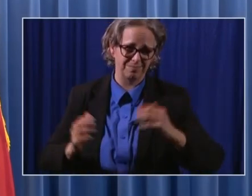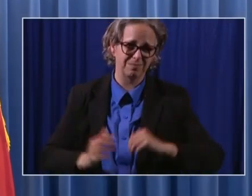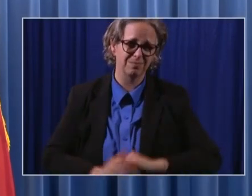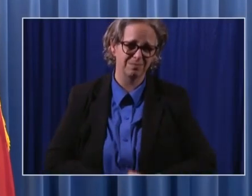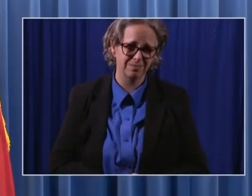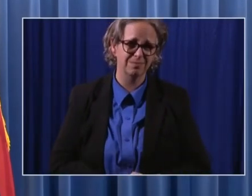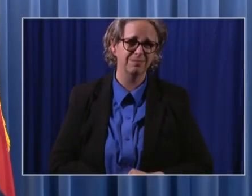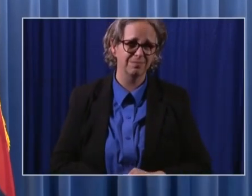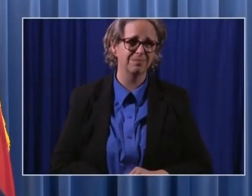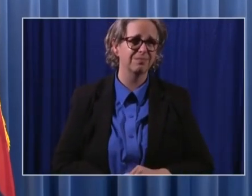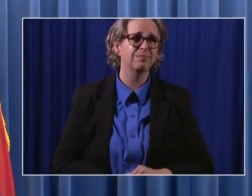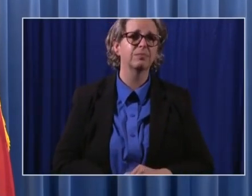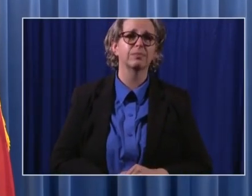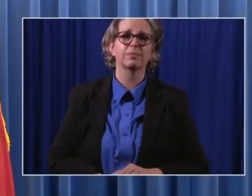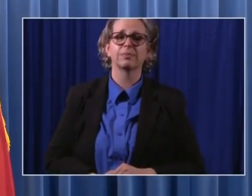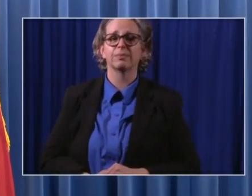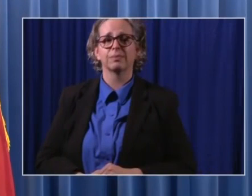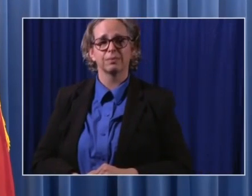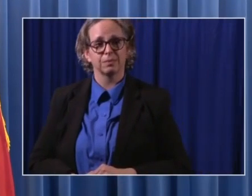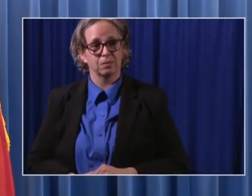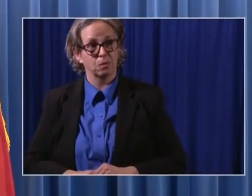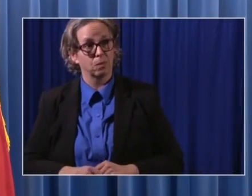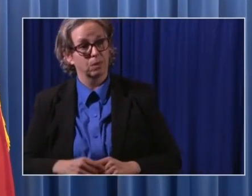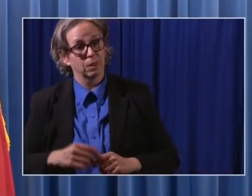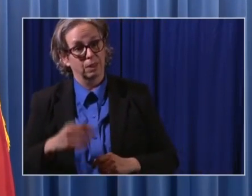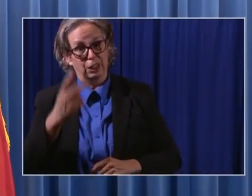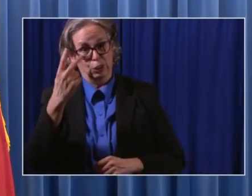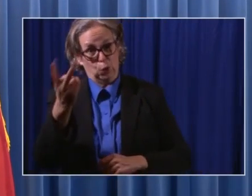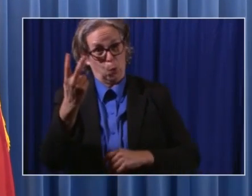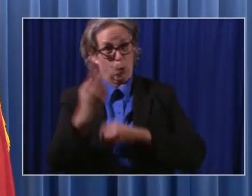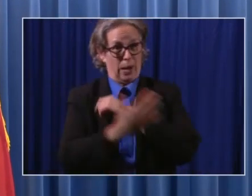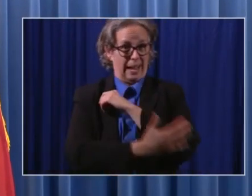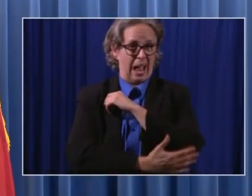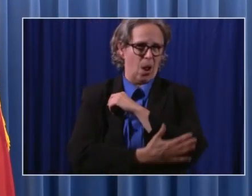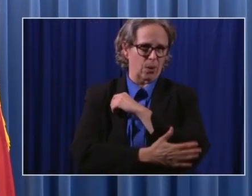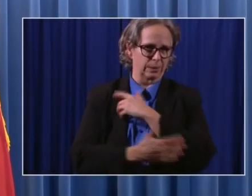WHERE PEOPLE WENT TO SOCIALIZE AND RETURN HOME AND SPREAD THE